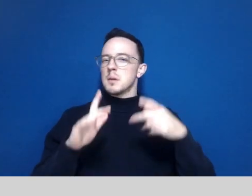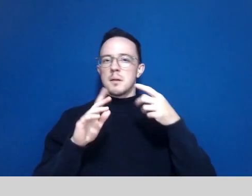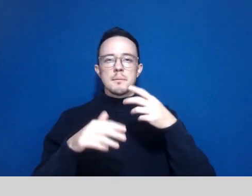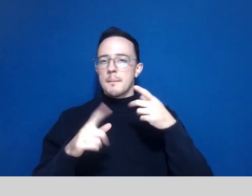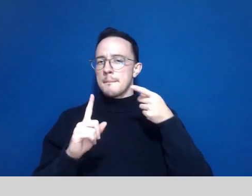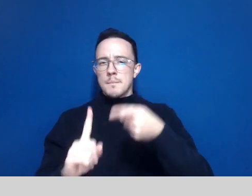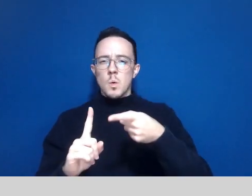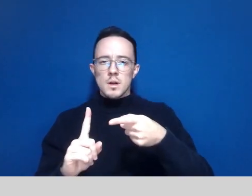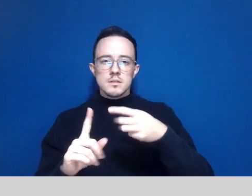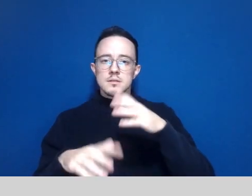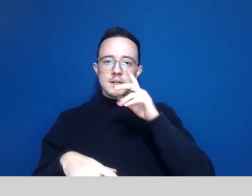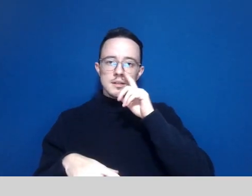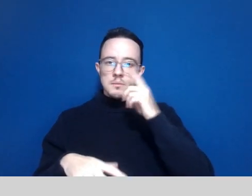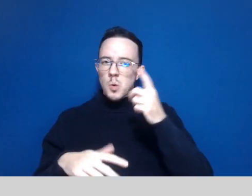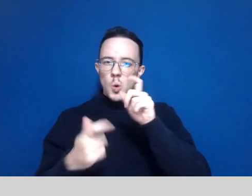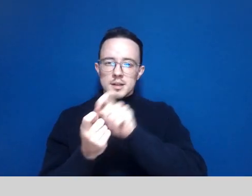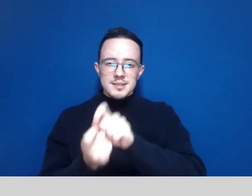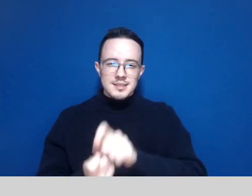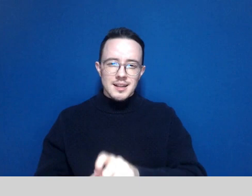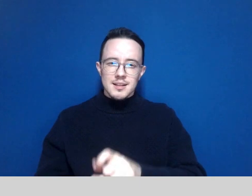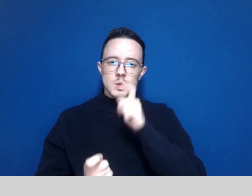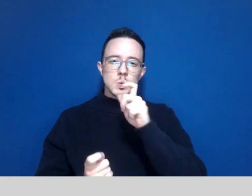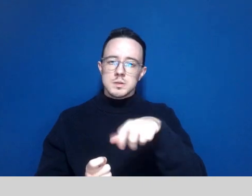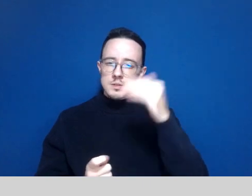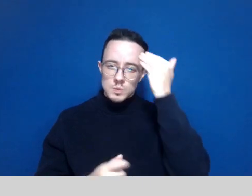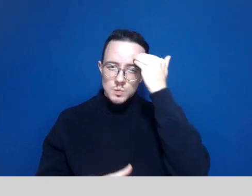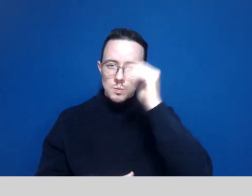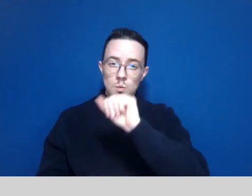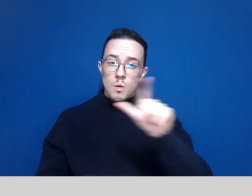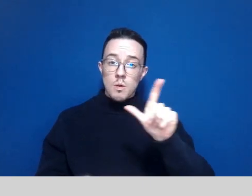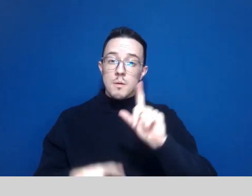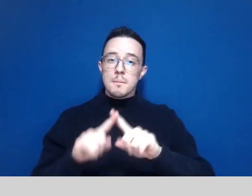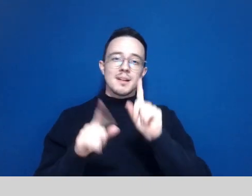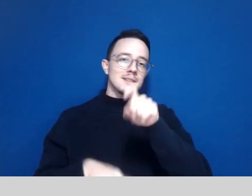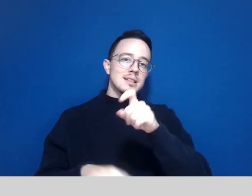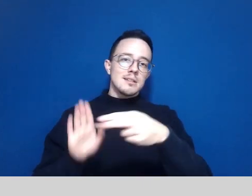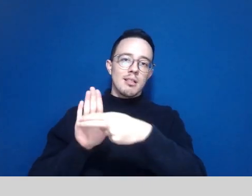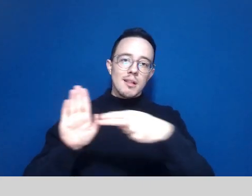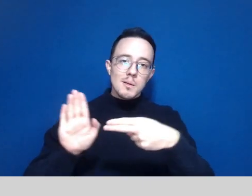Basically, you're going to need a job name, a language code. You don't need Hertz.